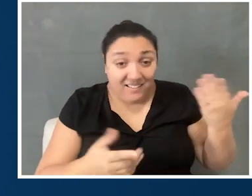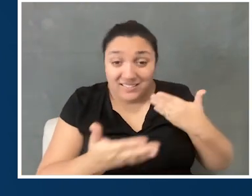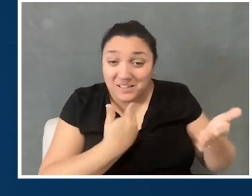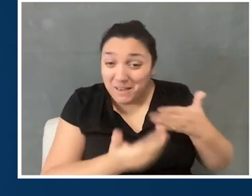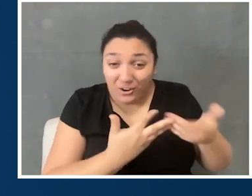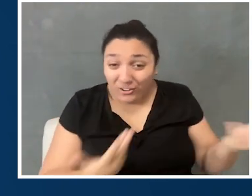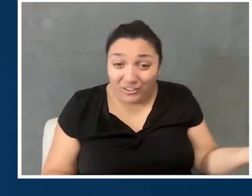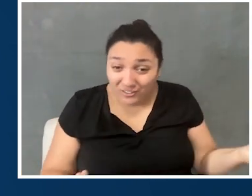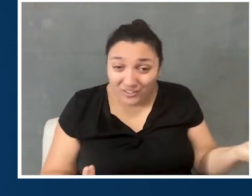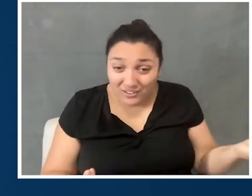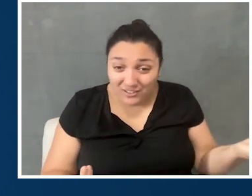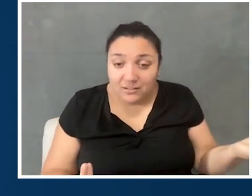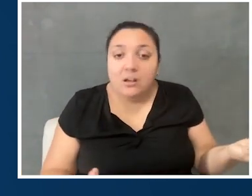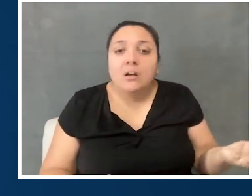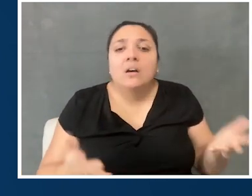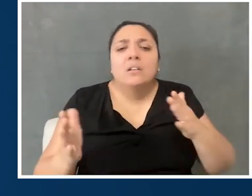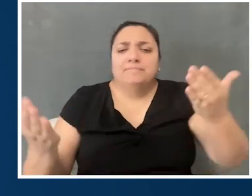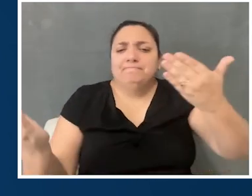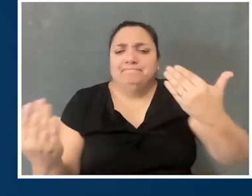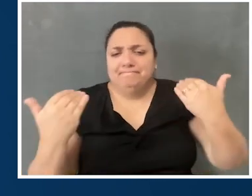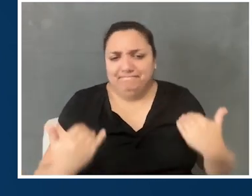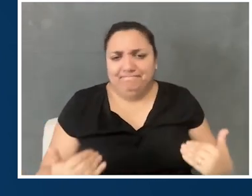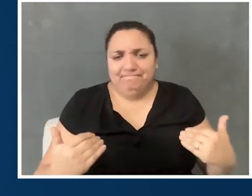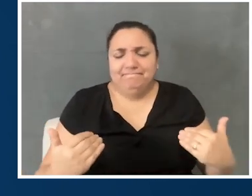Absolutely true. Let's talk about some projects now.